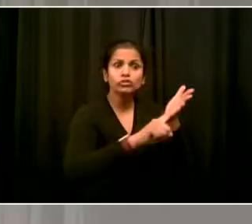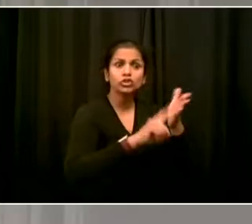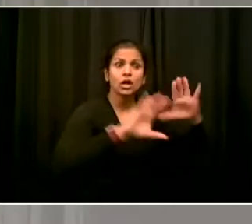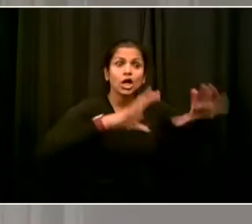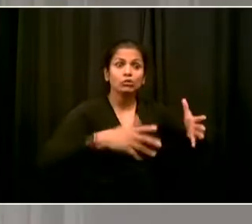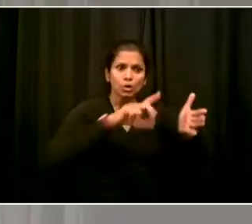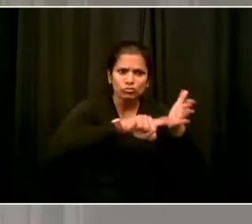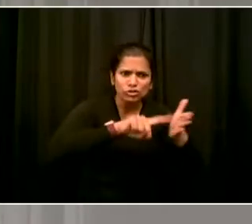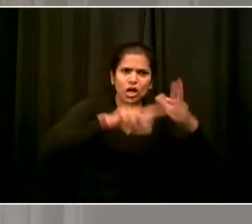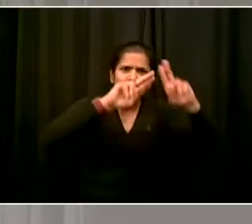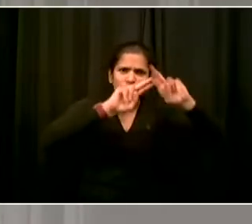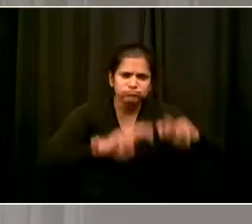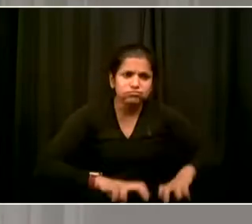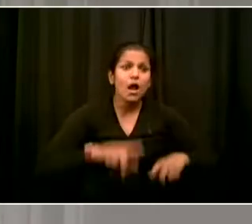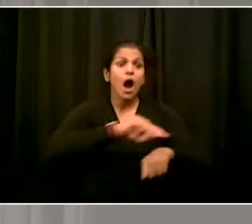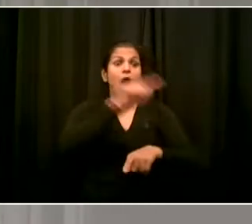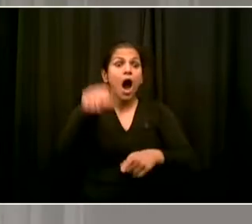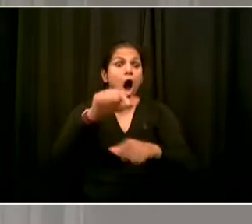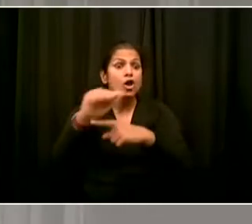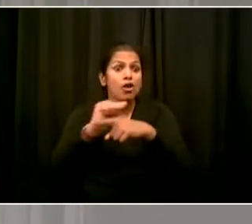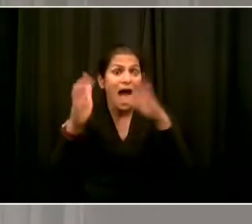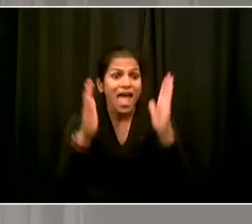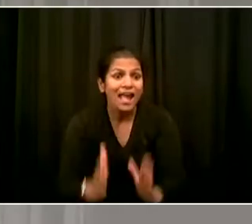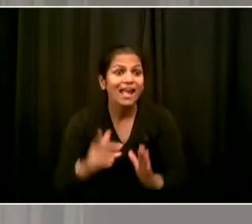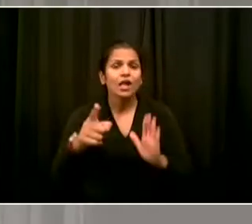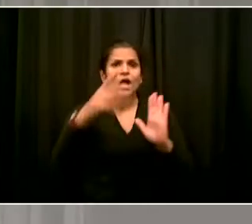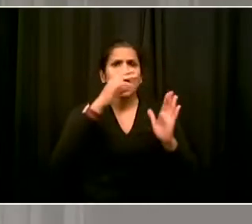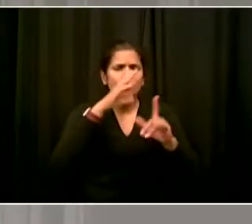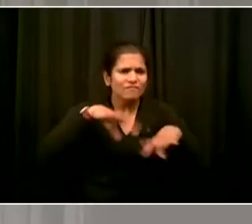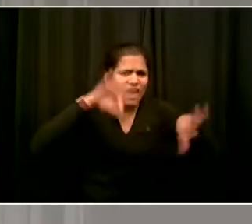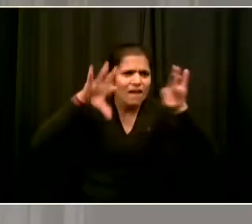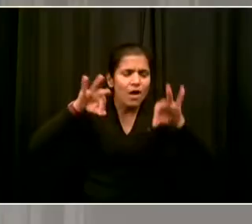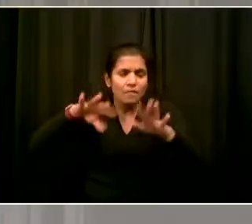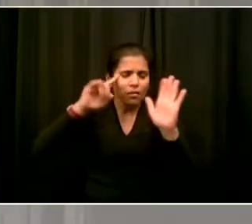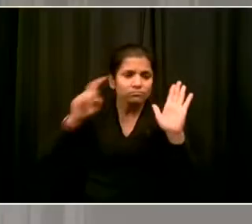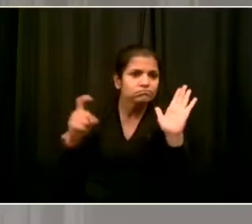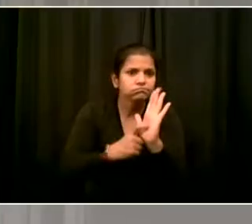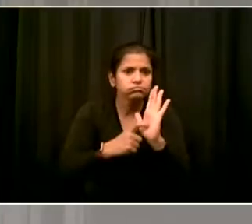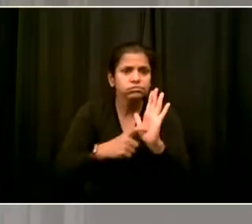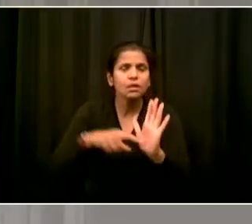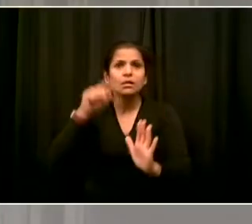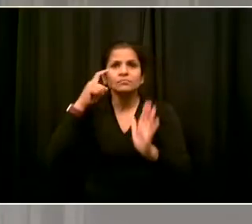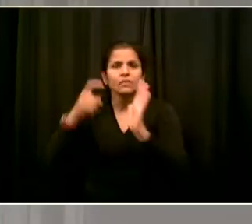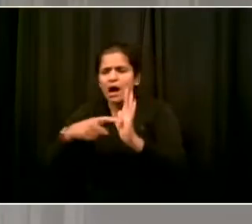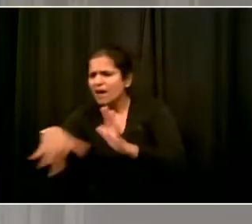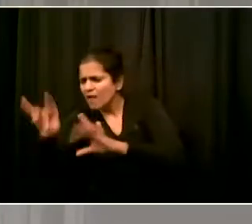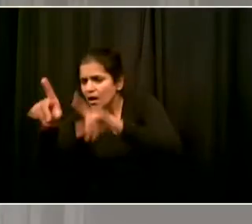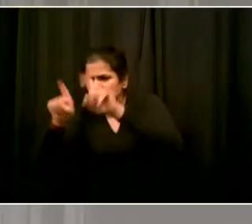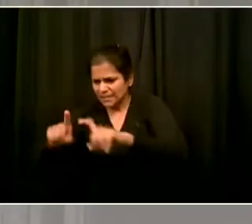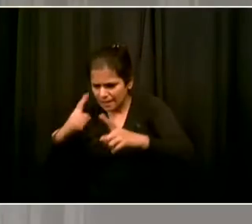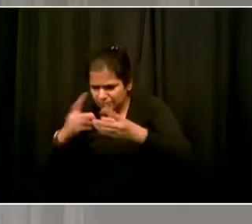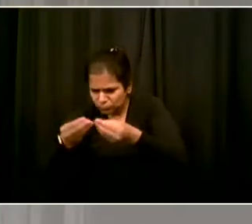TRTRAINING, RESEARCH, INNOVATIO, INTO ALL THE AREASAS WE KNOW AE IMPORTANT FORRU OTTEBRAK. DETECTION, INVESTIGATION,